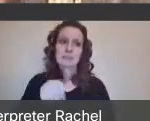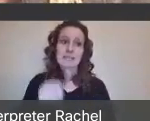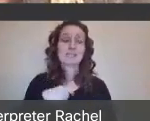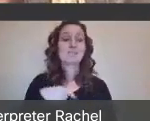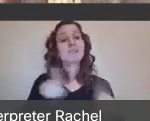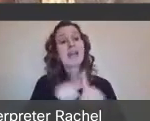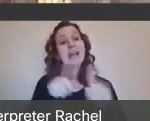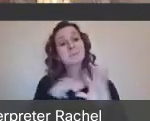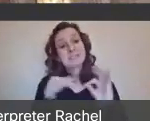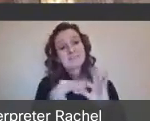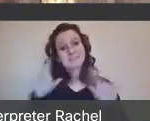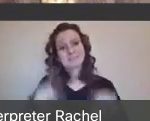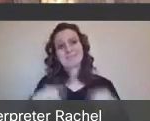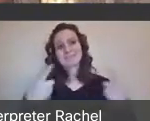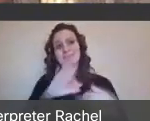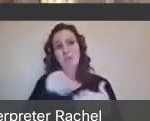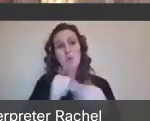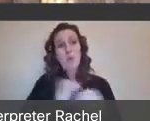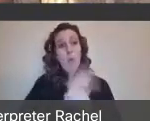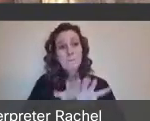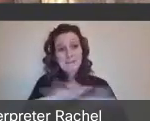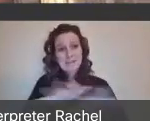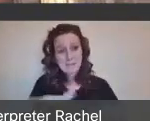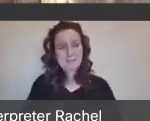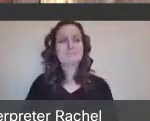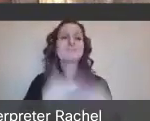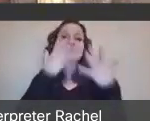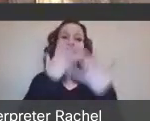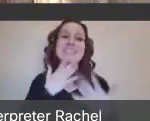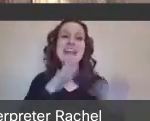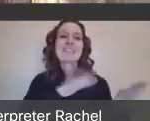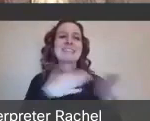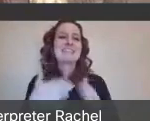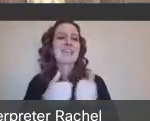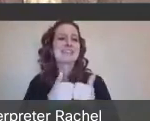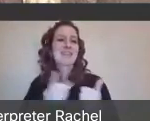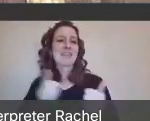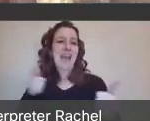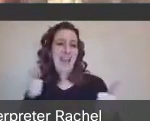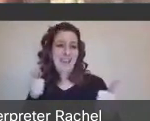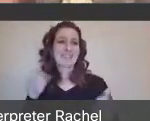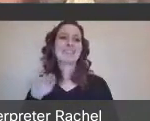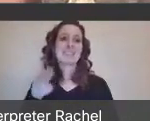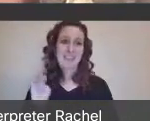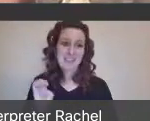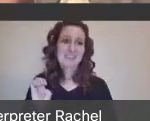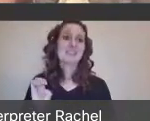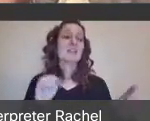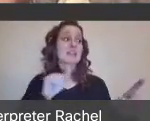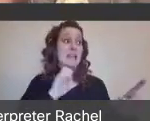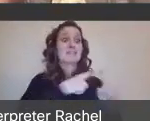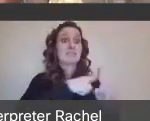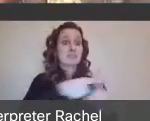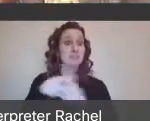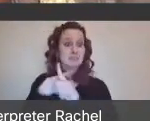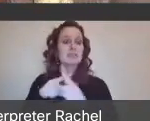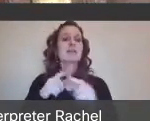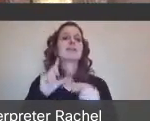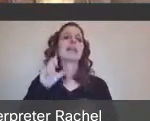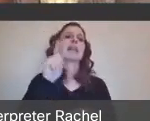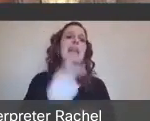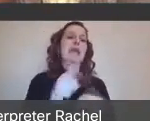through this entire pandemic, sadly deaths do lag cases. Oftentimes it's, you know, weeks to